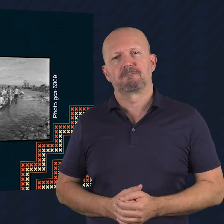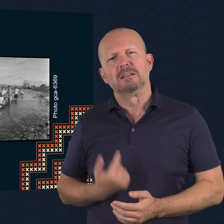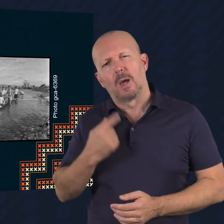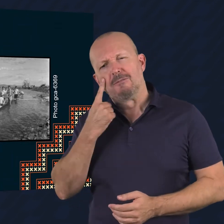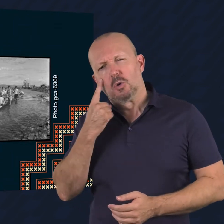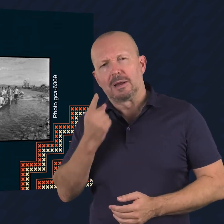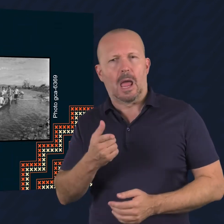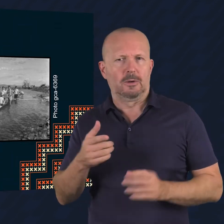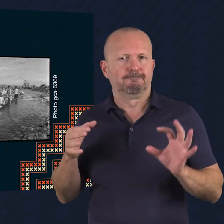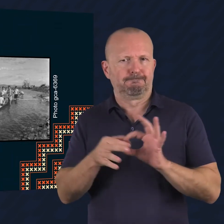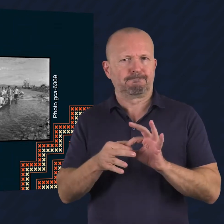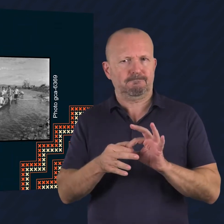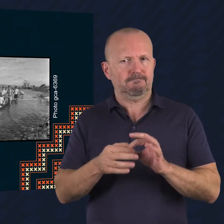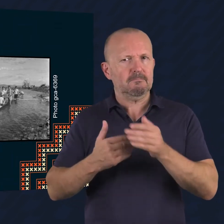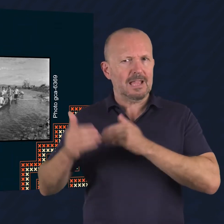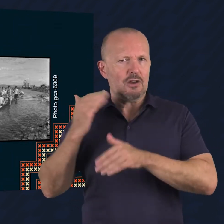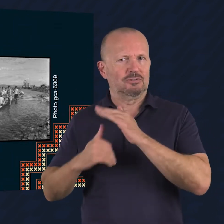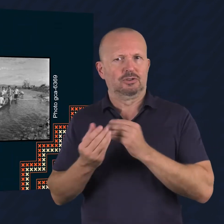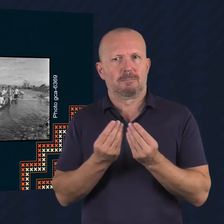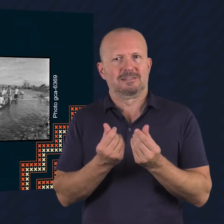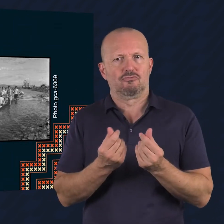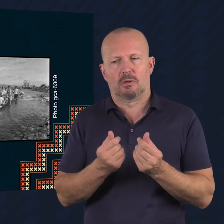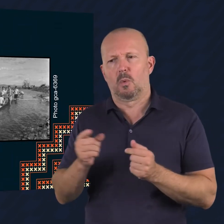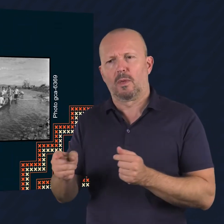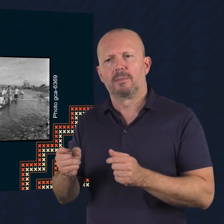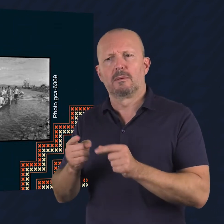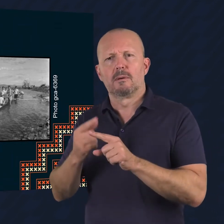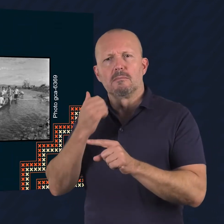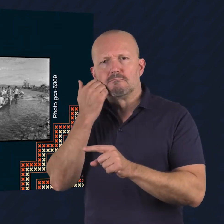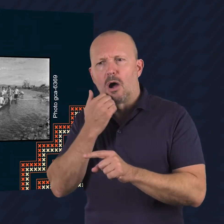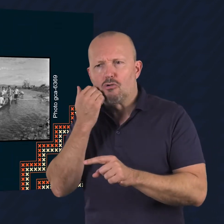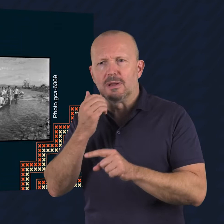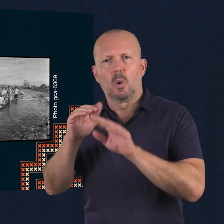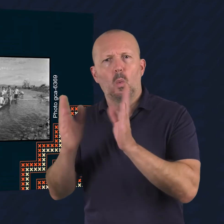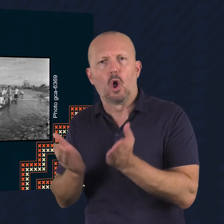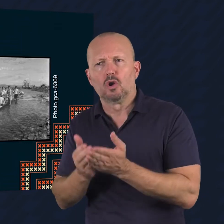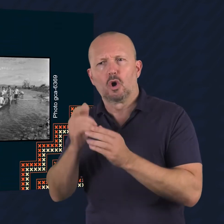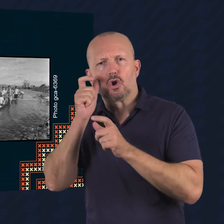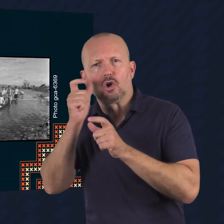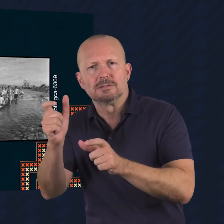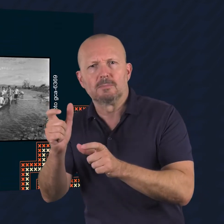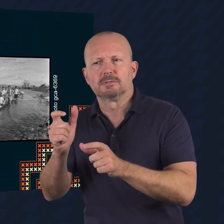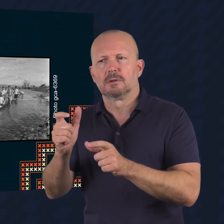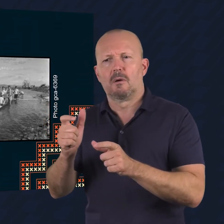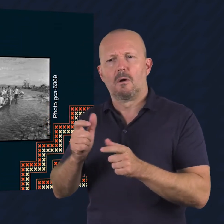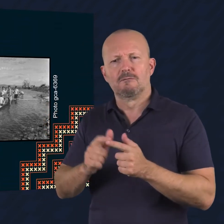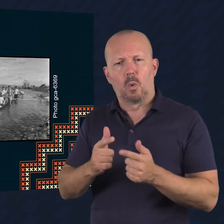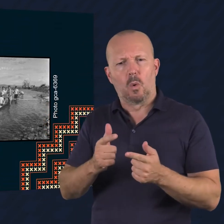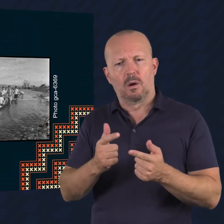With Te Ao Pākehā, orientation around access and re-use is informed mostly by our individualism